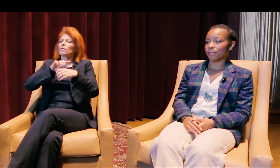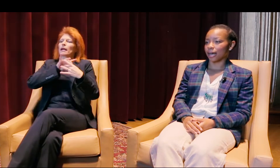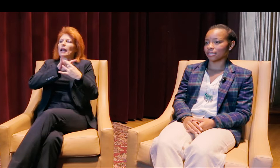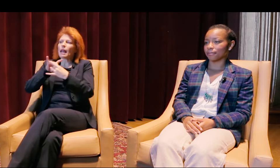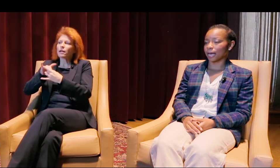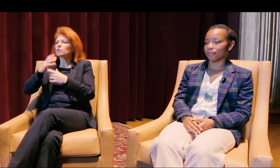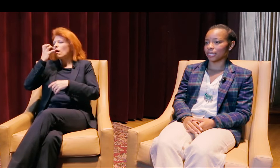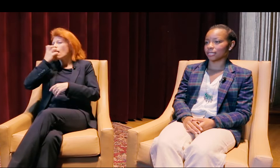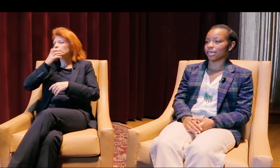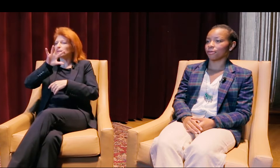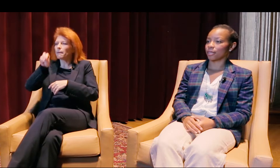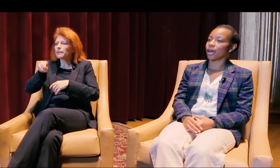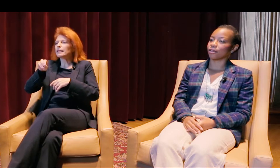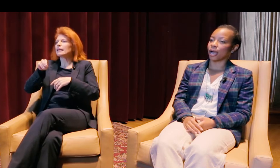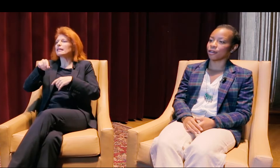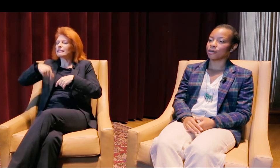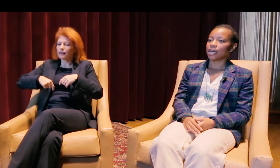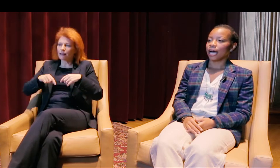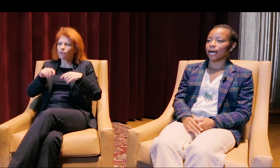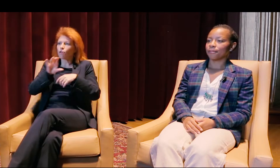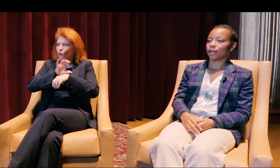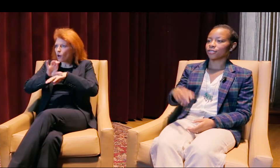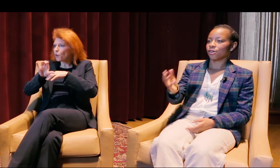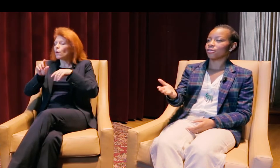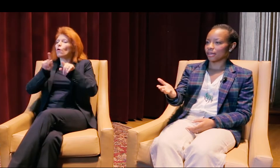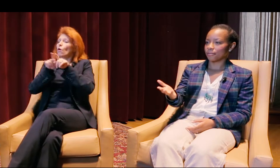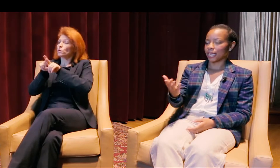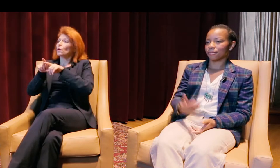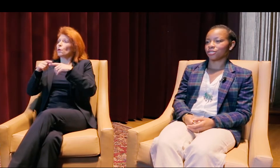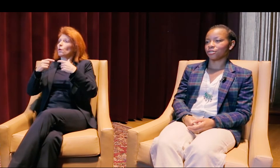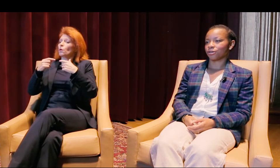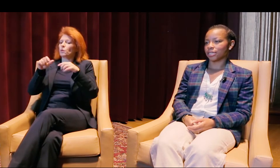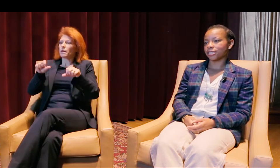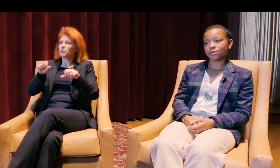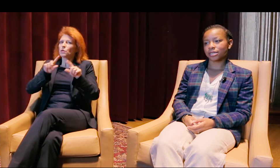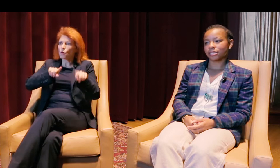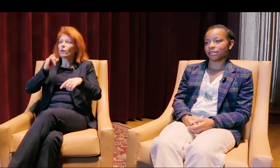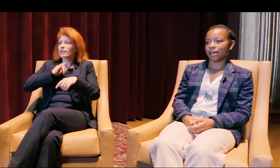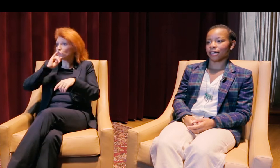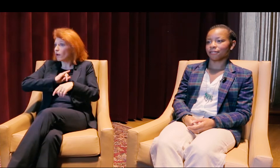to some awesome companies here within Colorado but also being able to go to Israel for